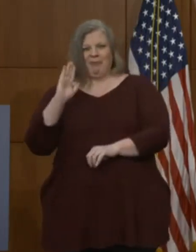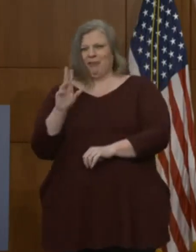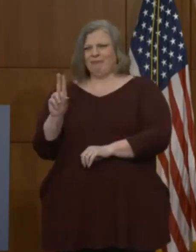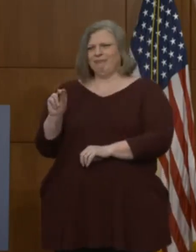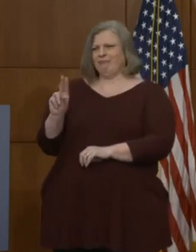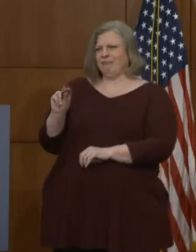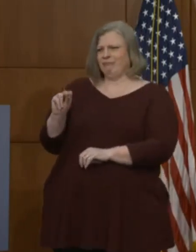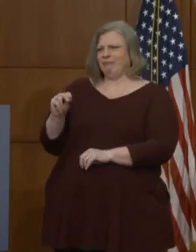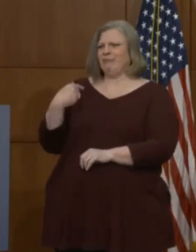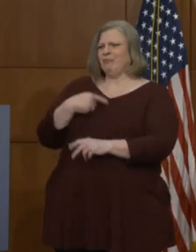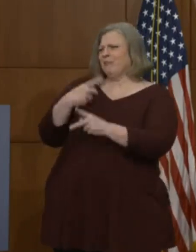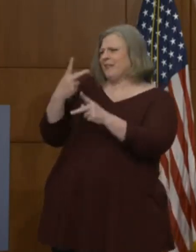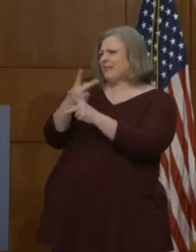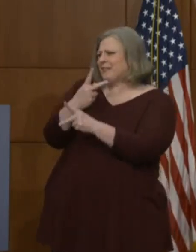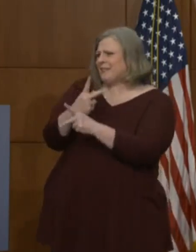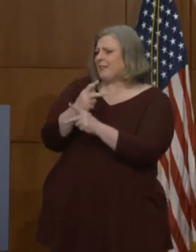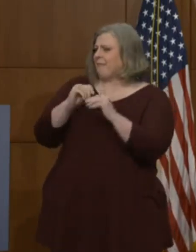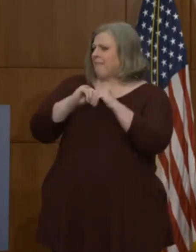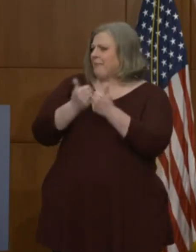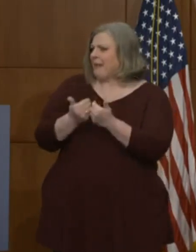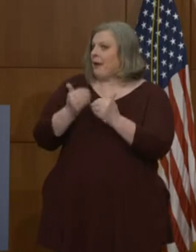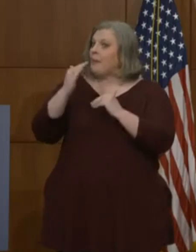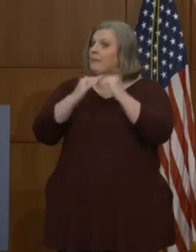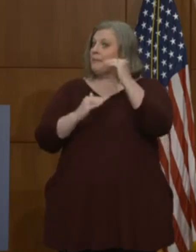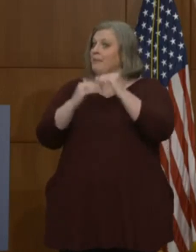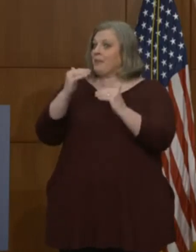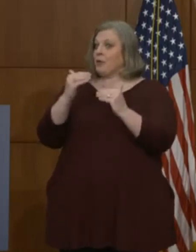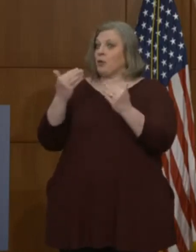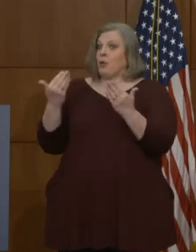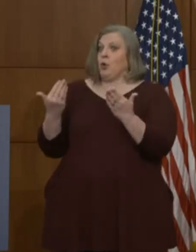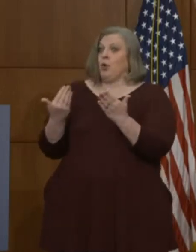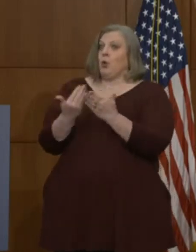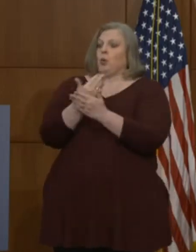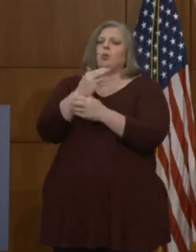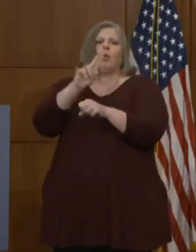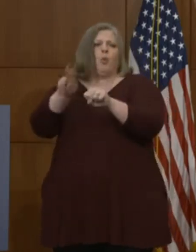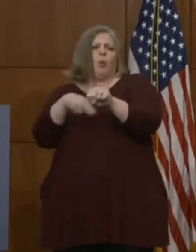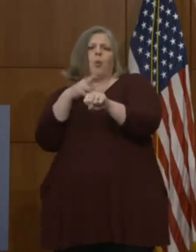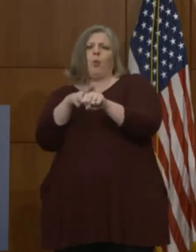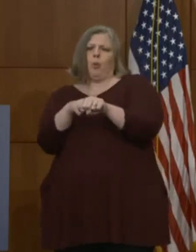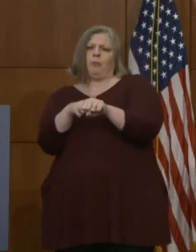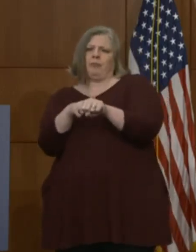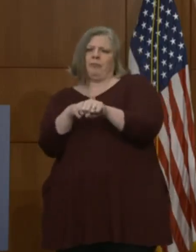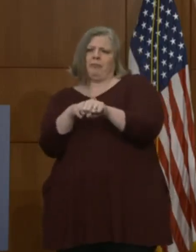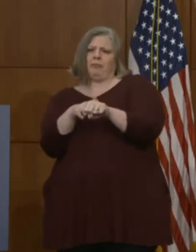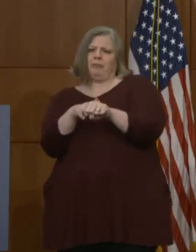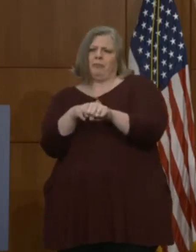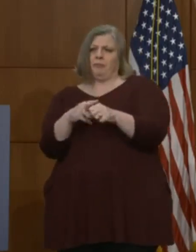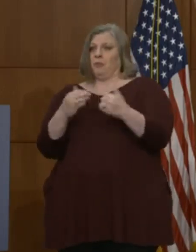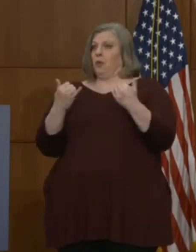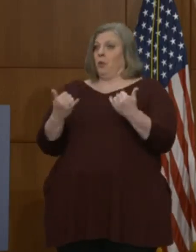BACK EXACTLY LIKE THEY WERE BEFORE TOGETHER WE WILL FIGURE BEFORE TOGETHER WE WILL FIGURE OUT HOW TO BUILD. A NEW NORMAL.